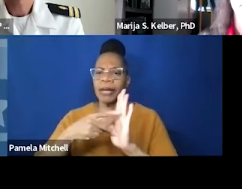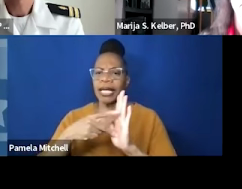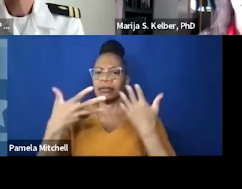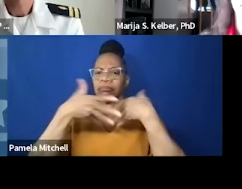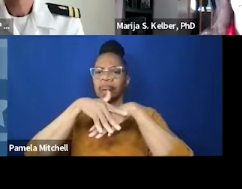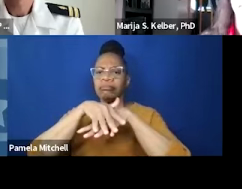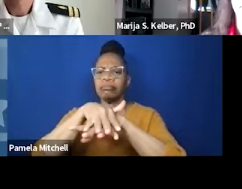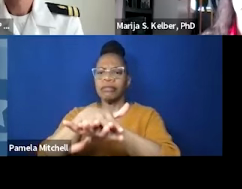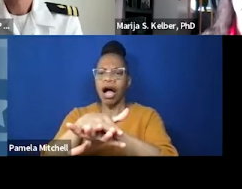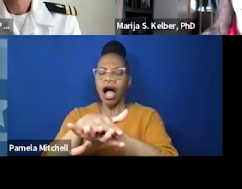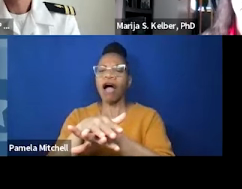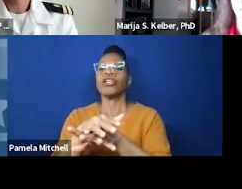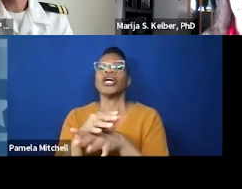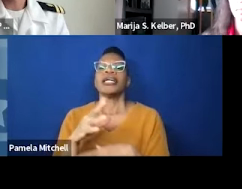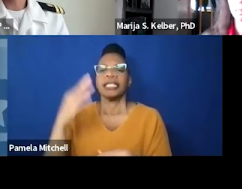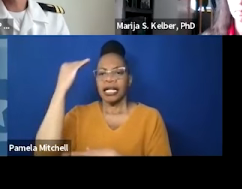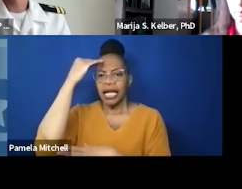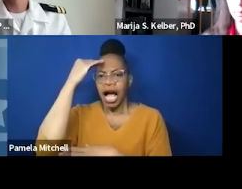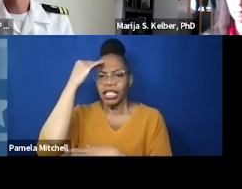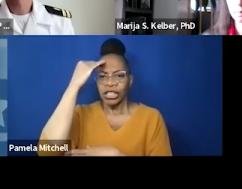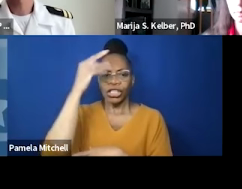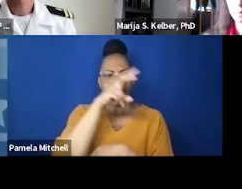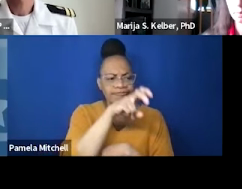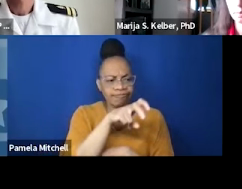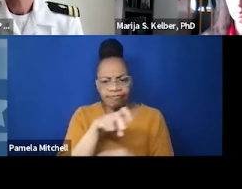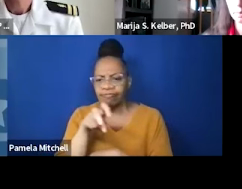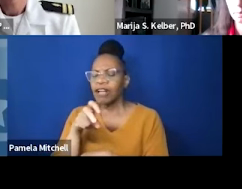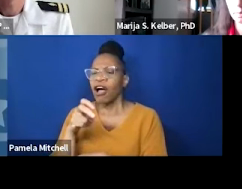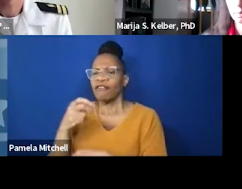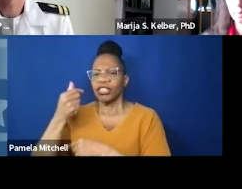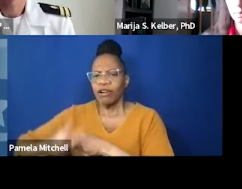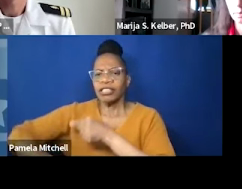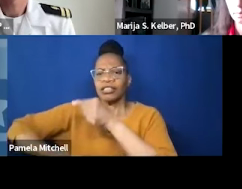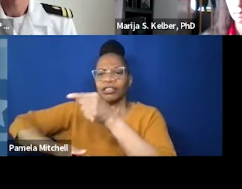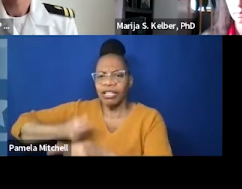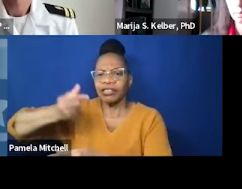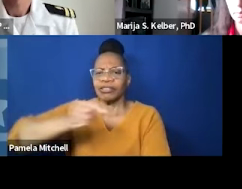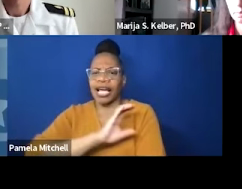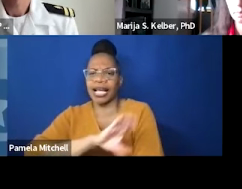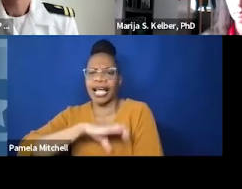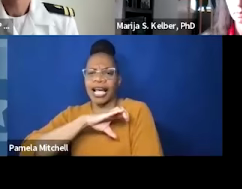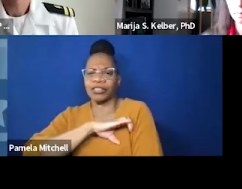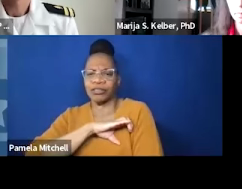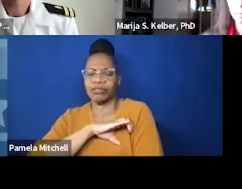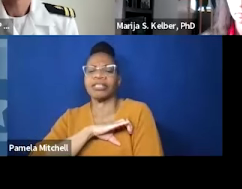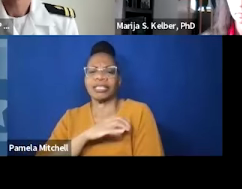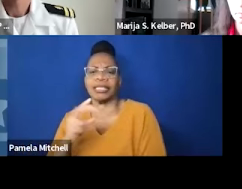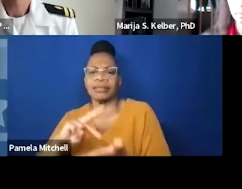of human knowledge, belief that transmit from succeeding generations, characteristic features of everyday existence shared by people, place or time,